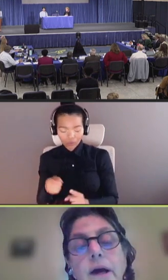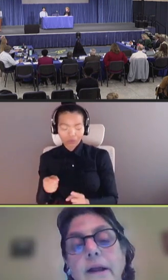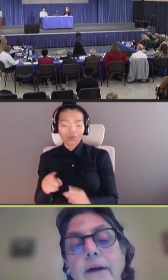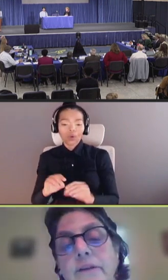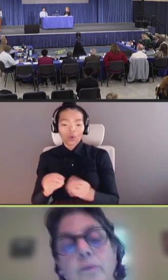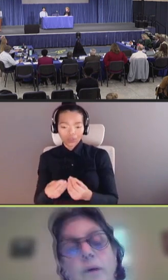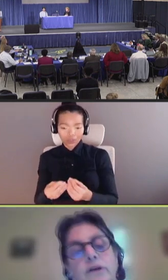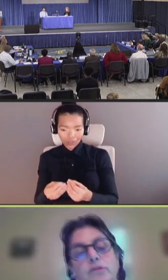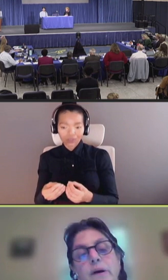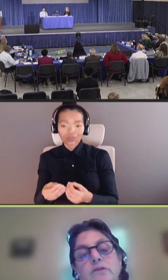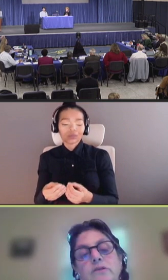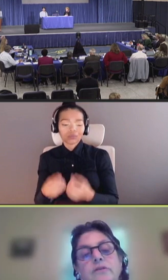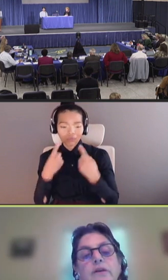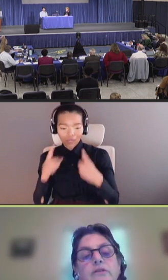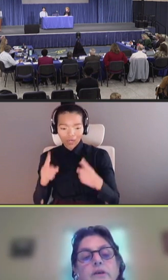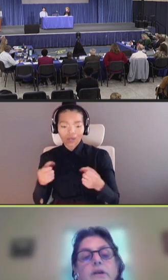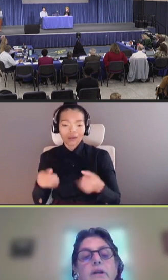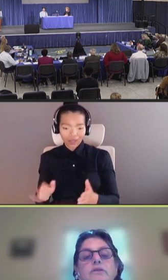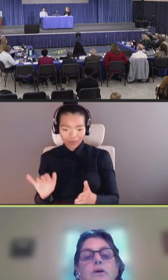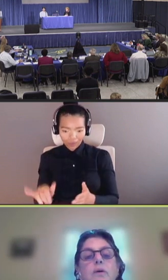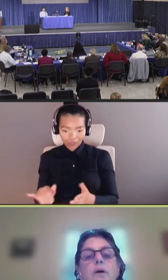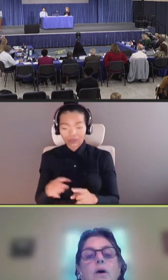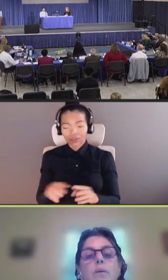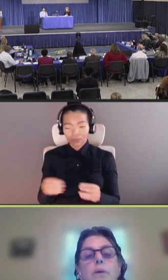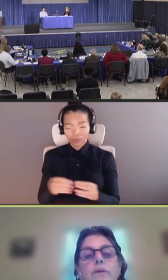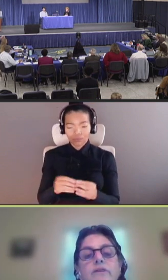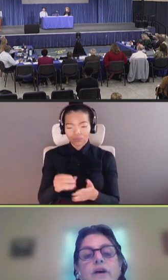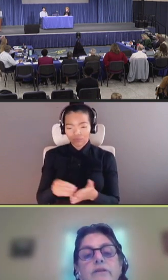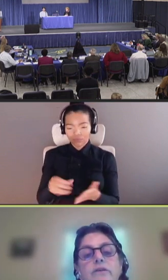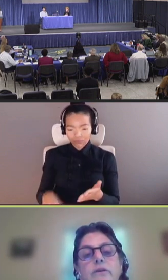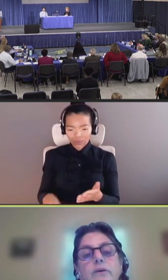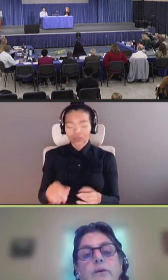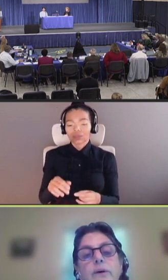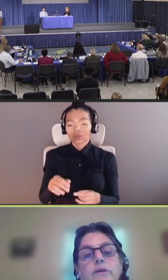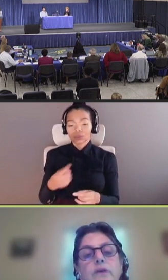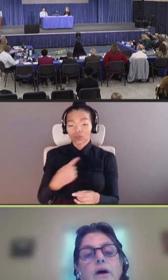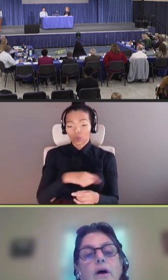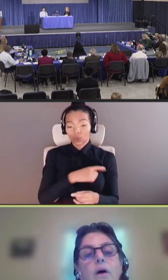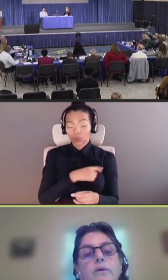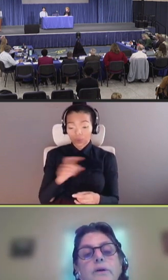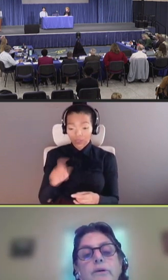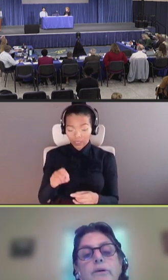Now, that's a more expensive vaccine. And so, what we've had to do is only provide it